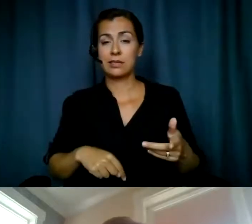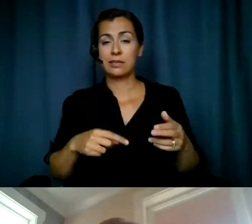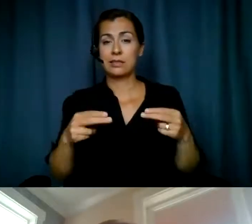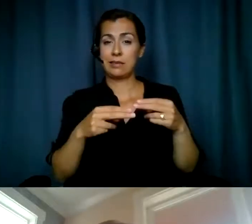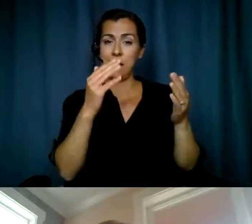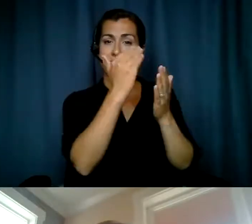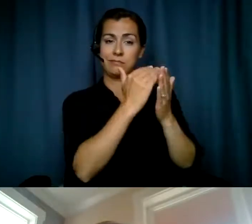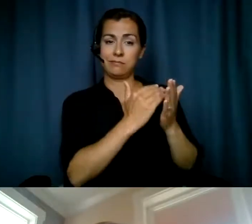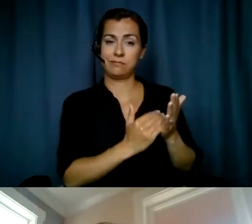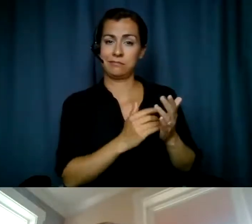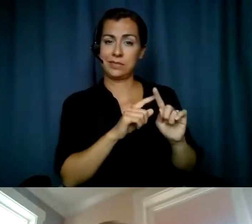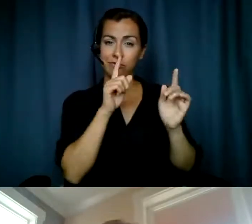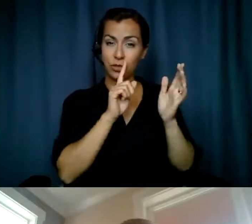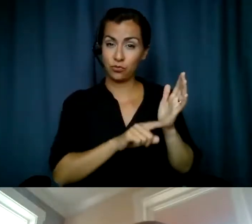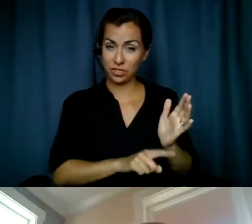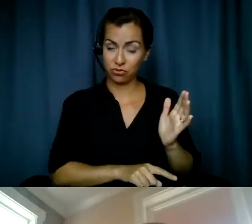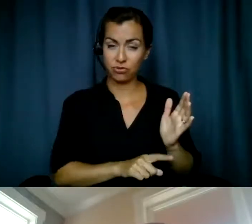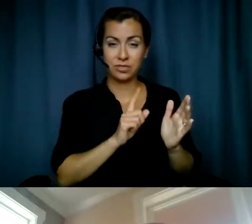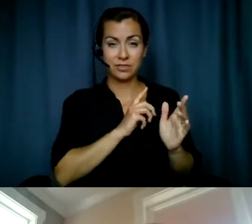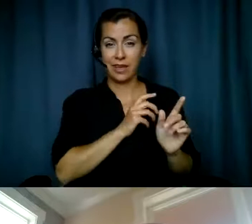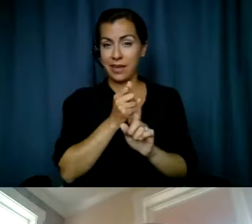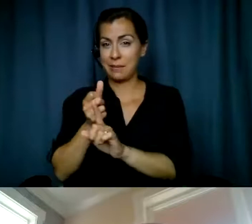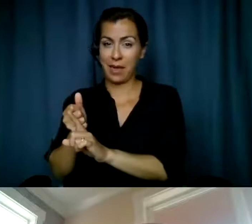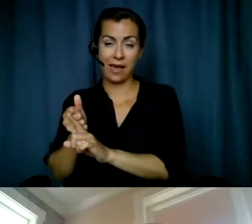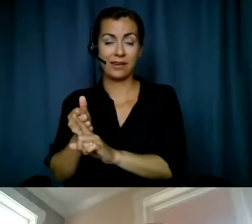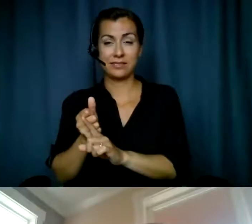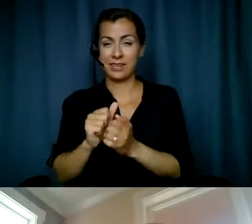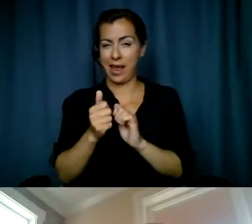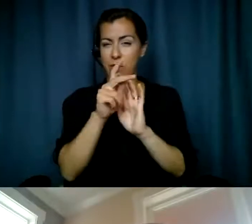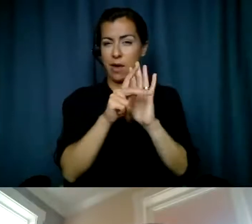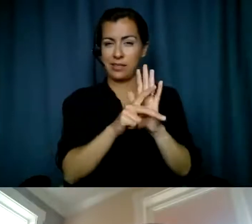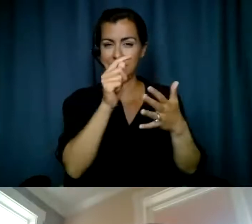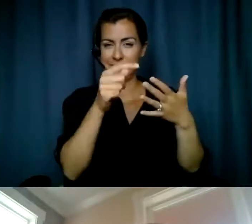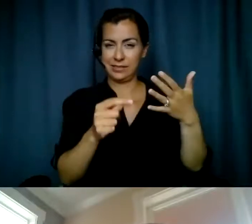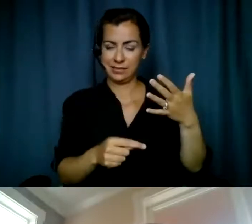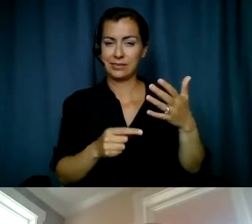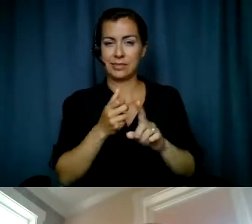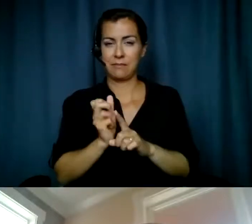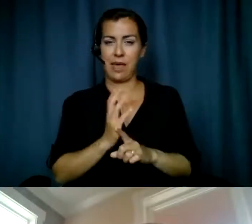looking at accessibility features of voting in those states. We're using data from the National